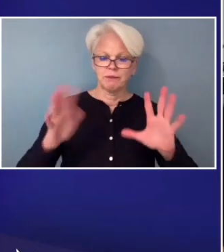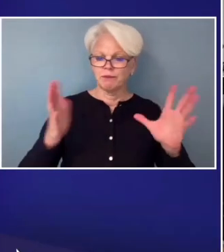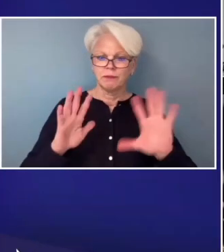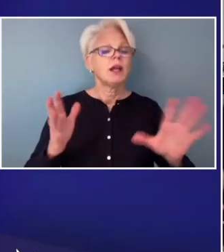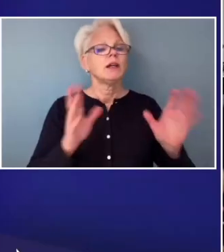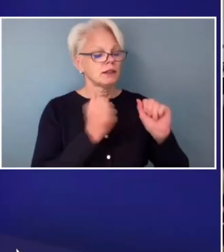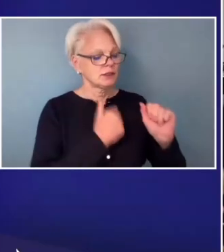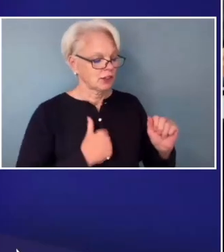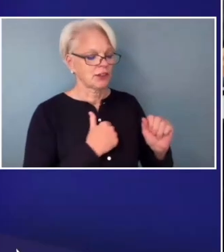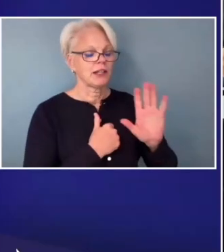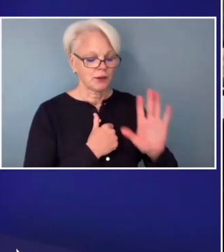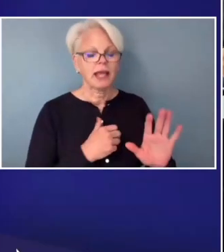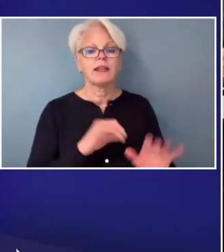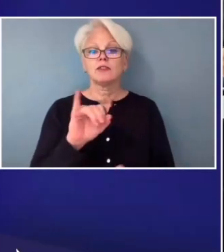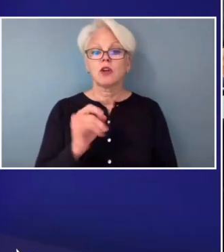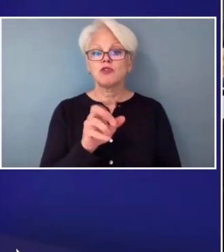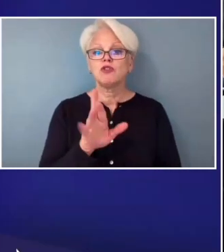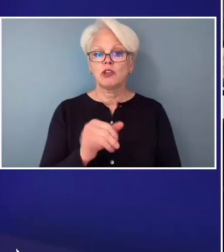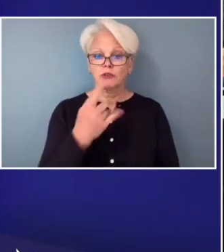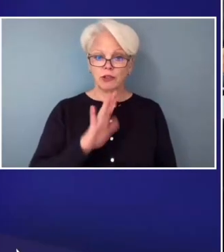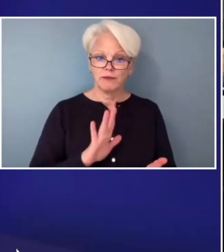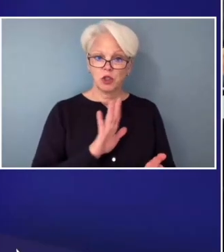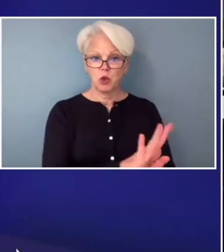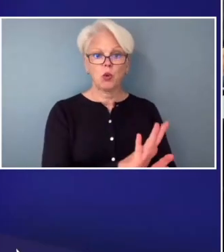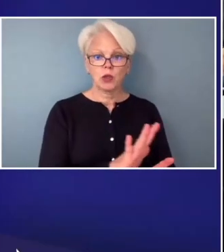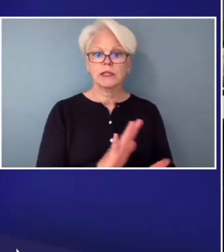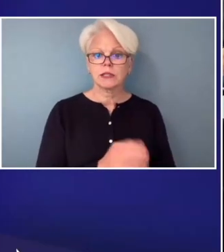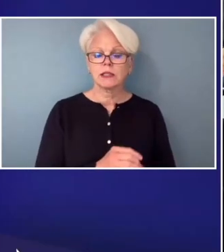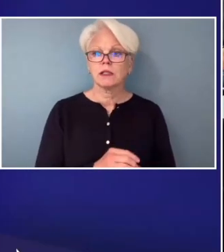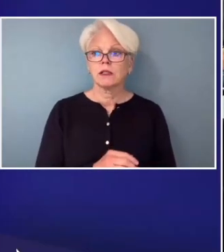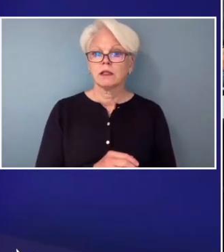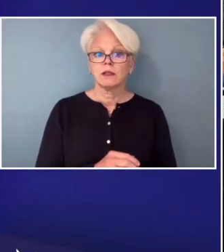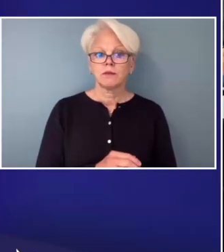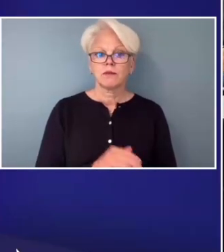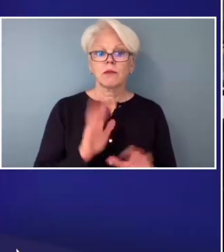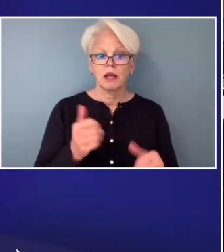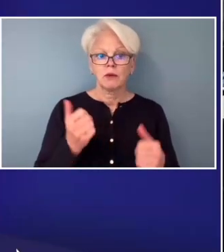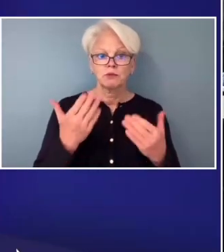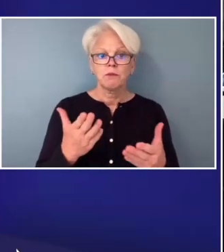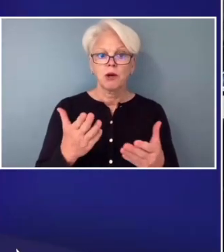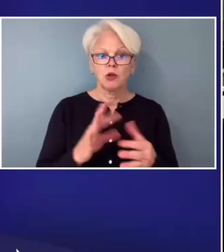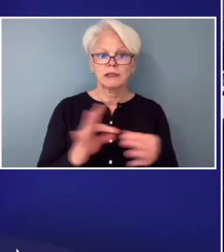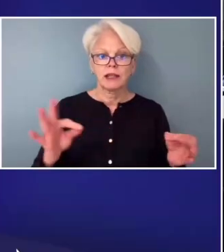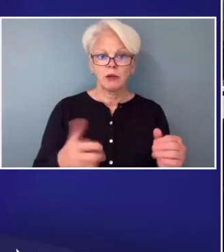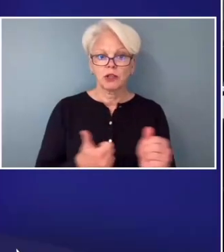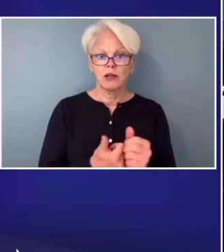Jeffrey, so for yours, um, it was a proposed language update on change of institutional